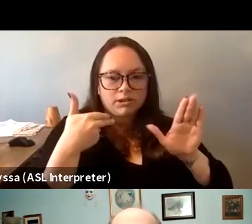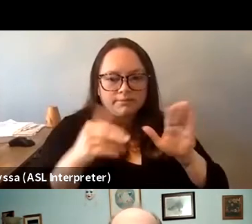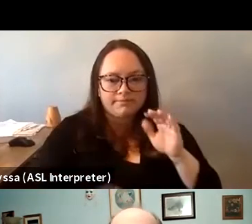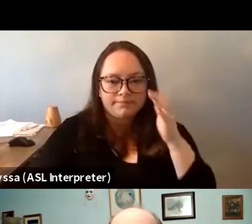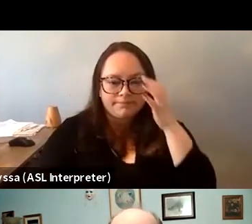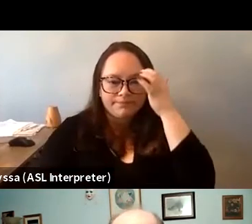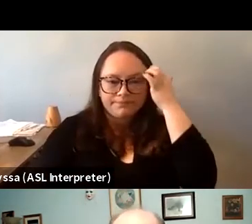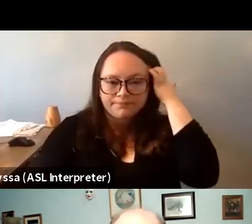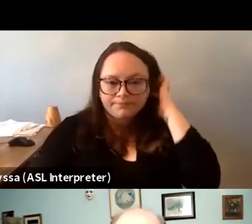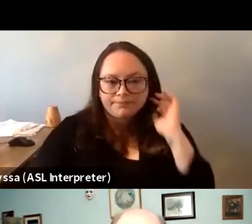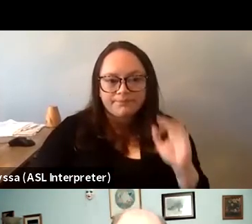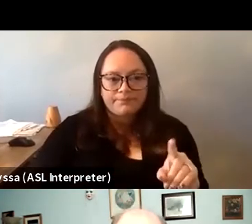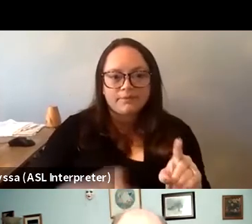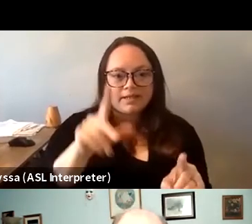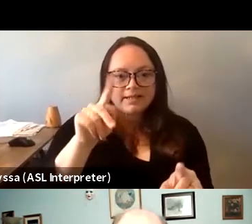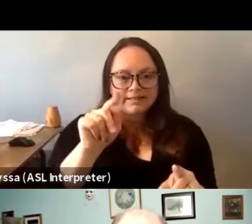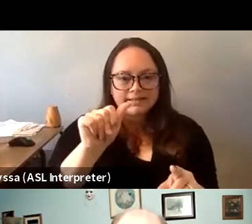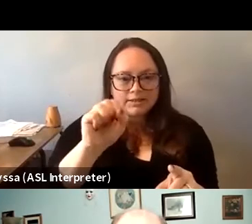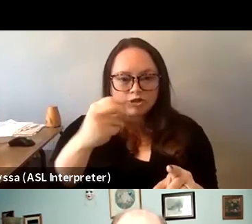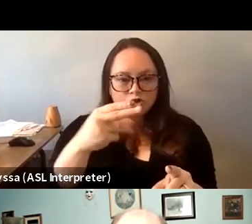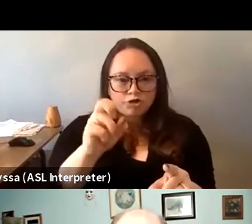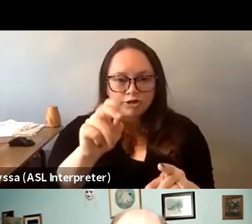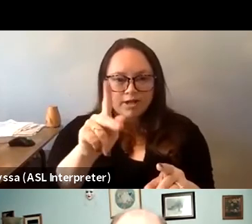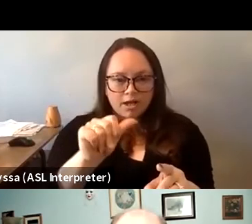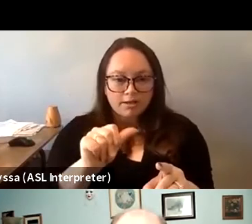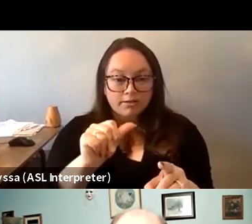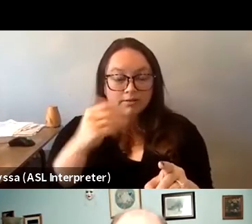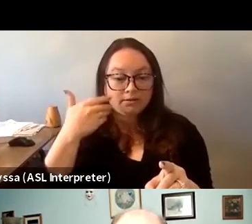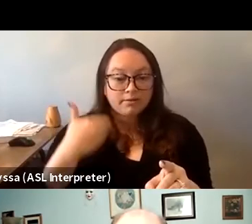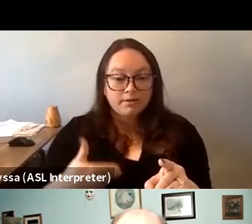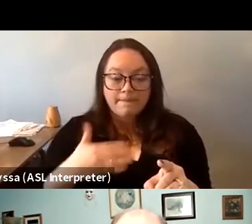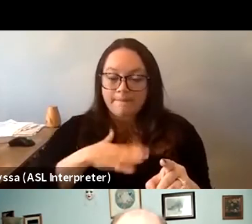So my daughter wasn't diagnosed by her pediatrician, her